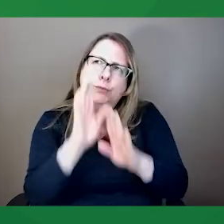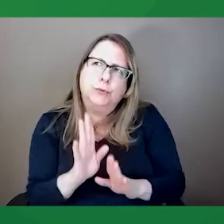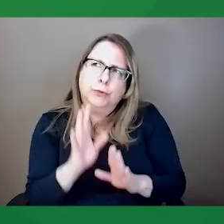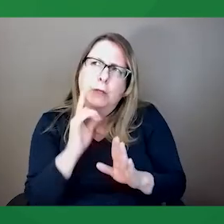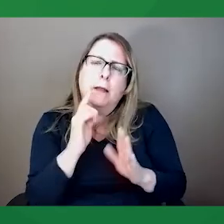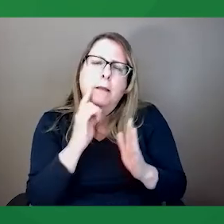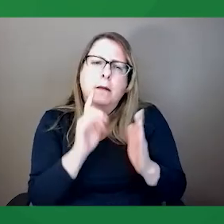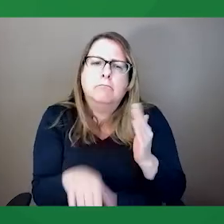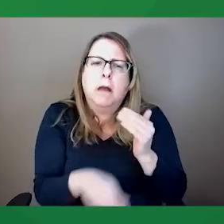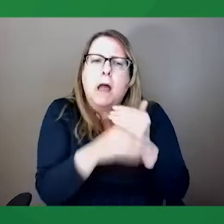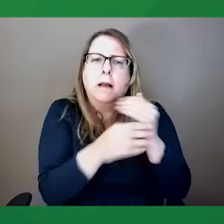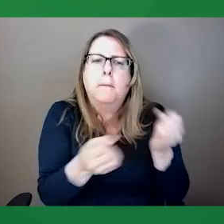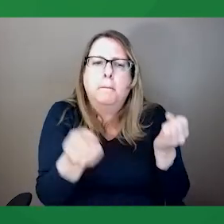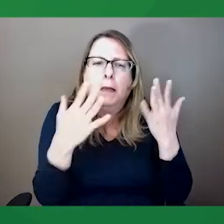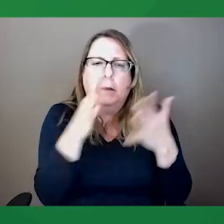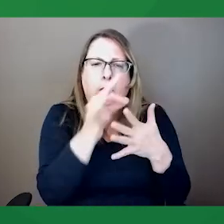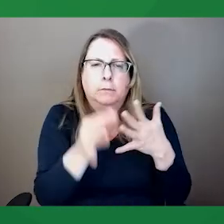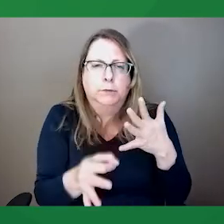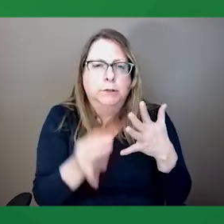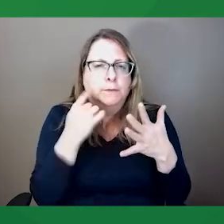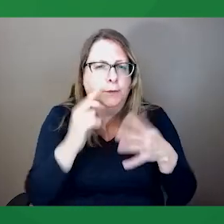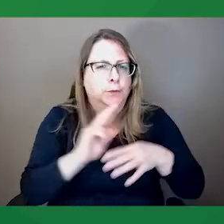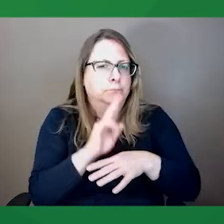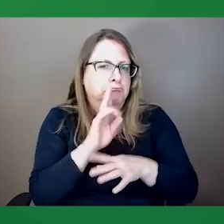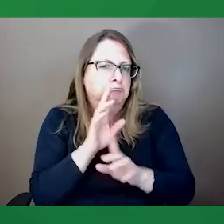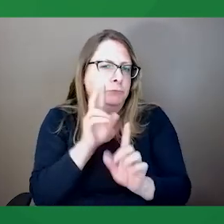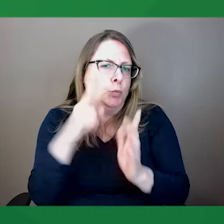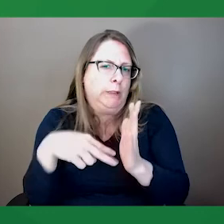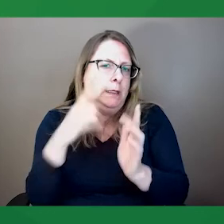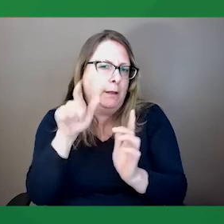and try to go with all of the options that that might have.